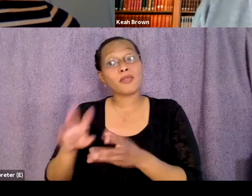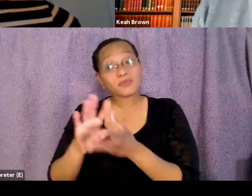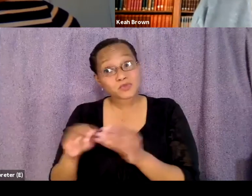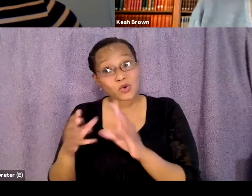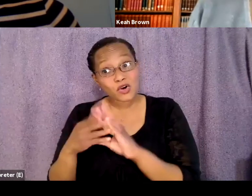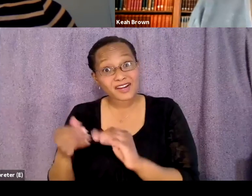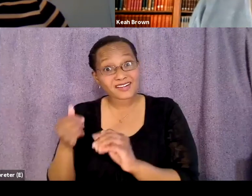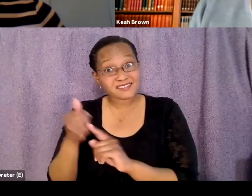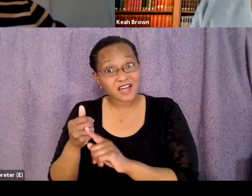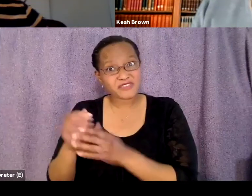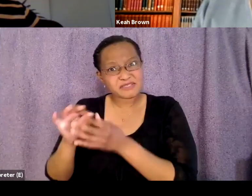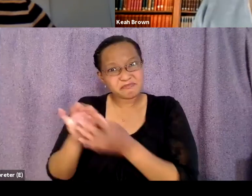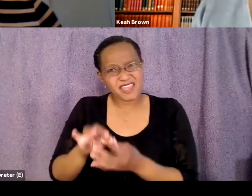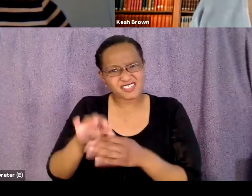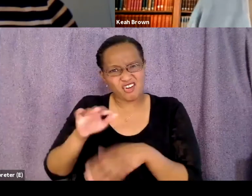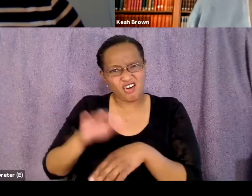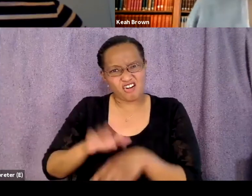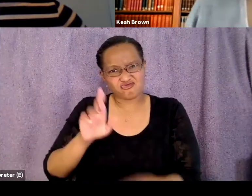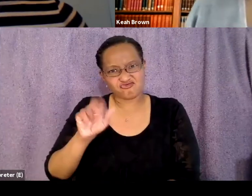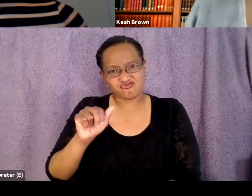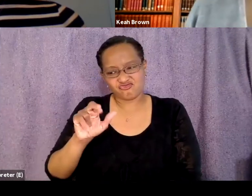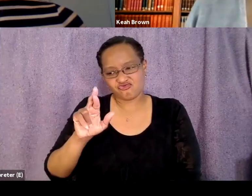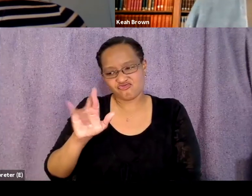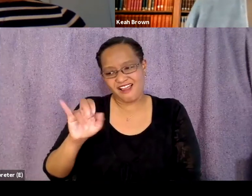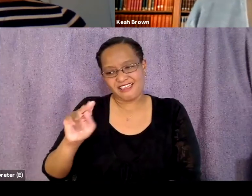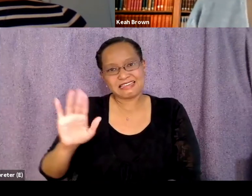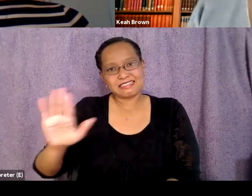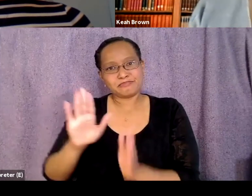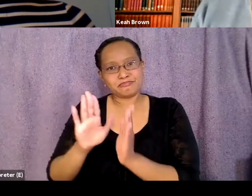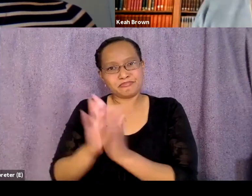book right and maybe that's just the experience you know, so I can't.